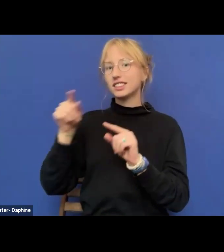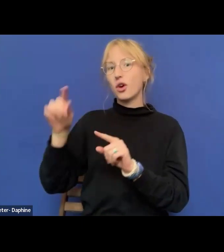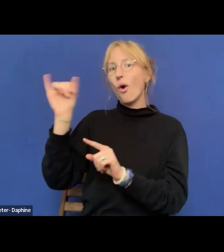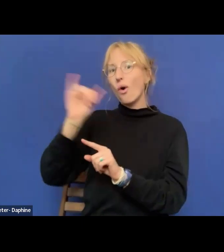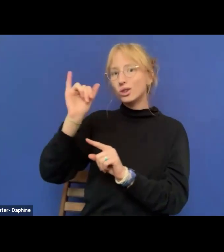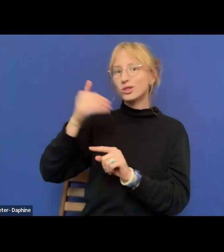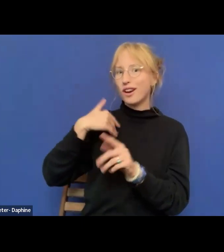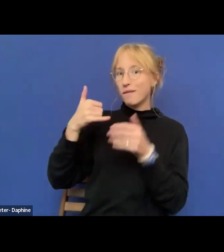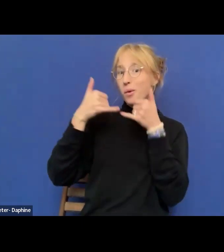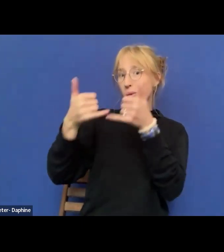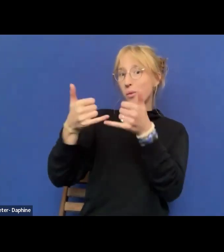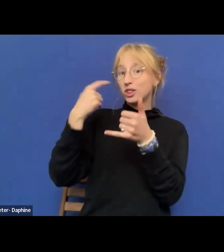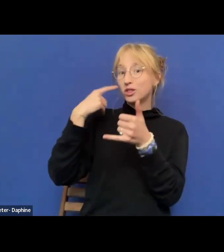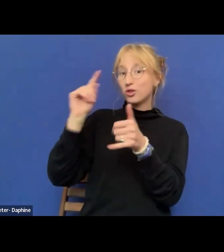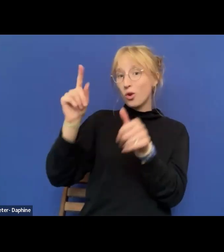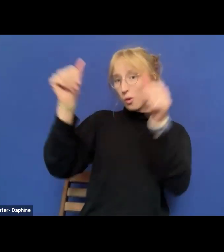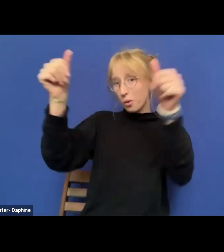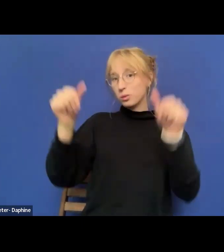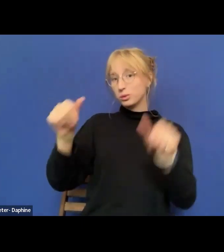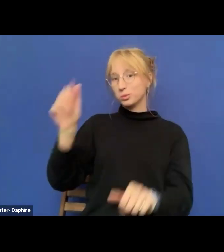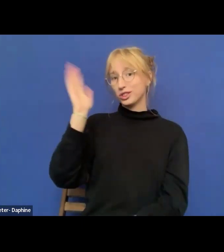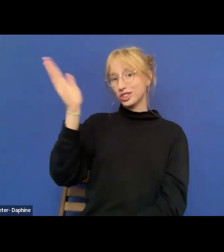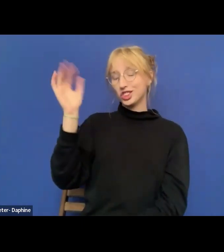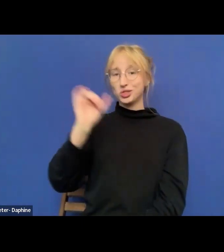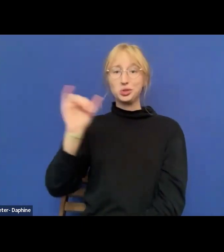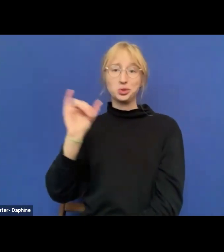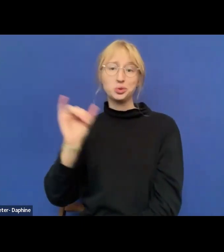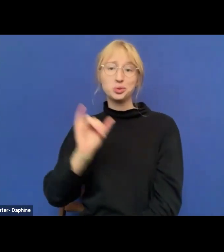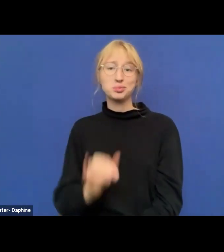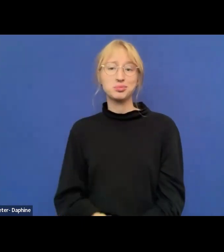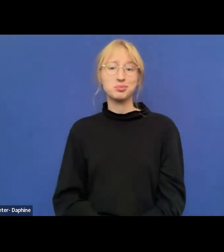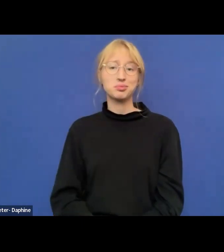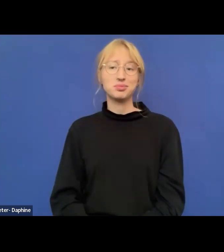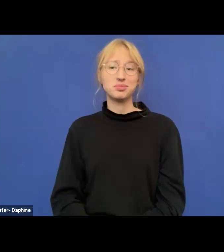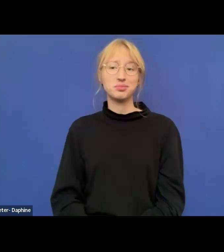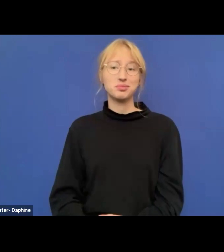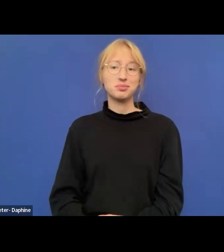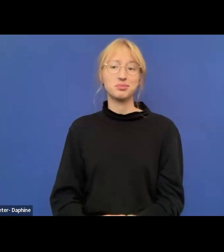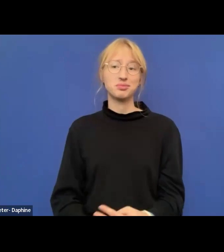for the poster presentation there as well. So a chance to change lives,